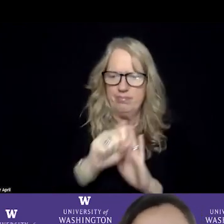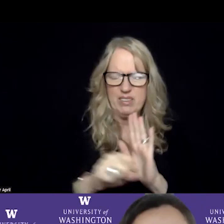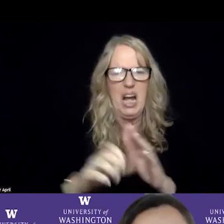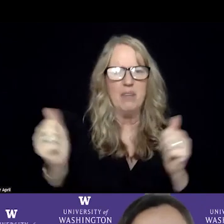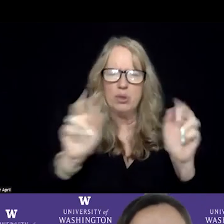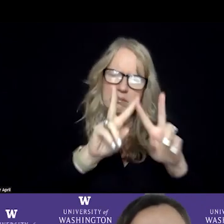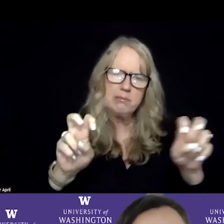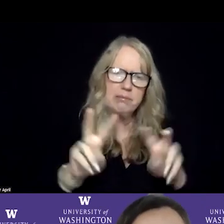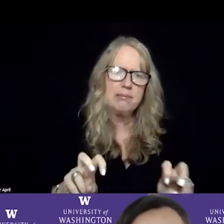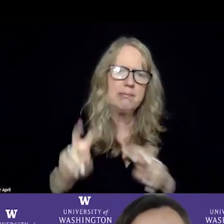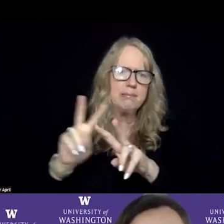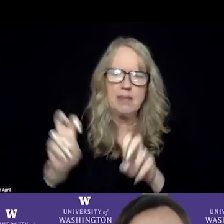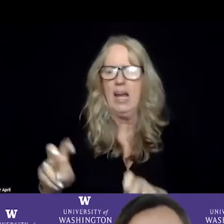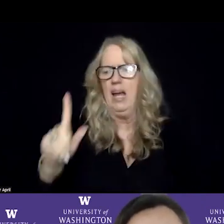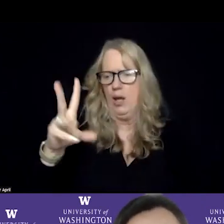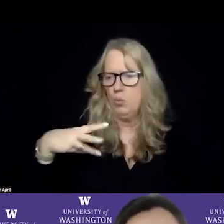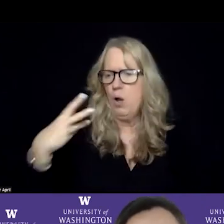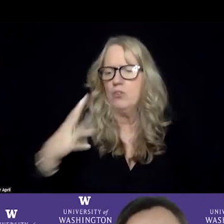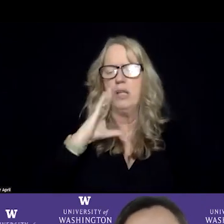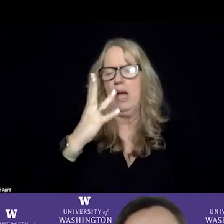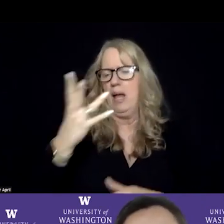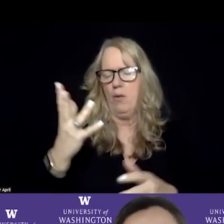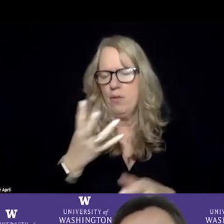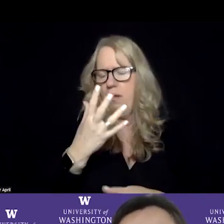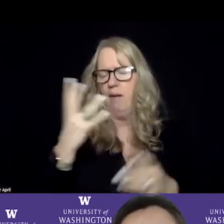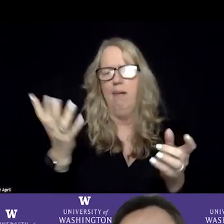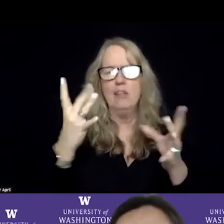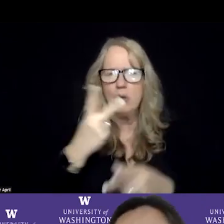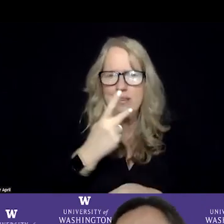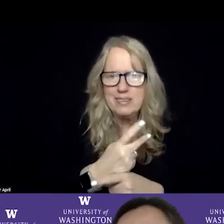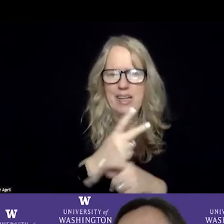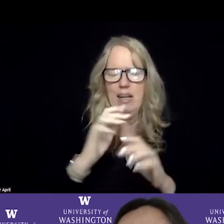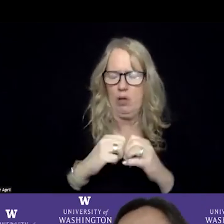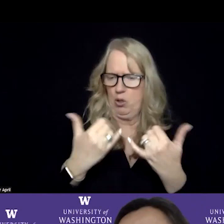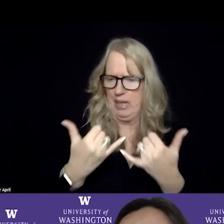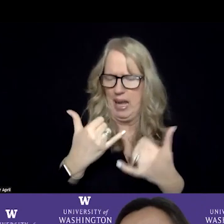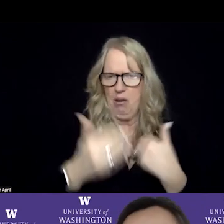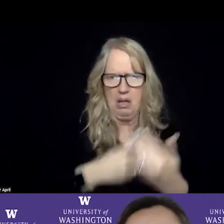IN WASHINGTON AND HOW THE CONTINUUM IS WORKING AND I CAN TELL YOU WHERE